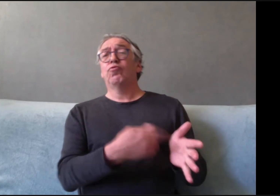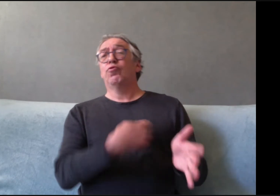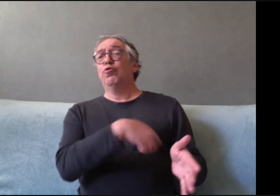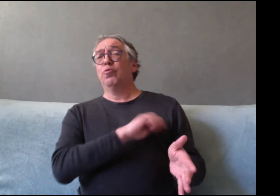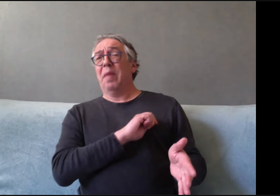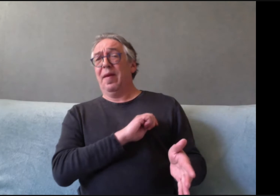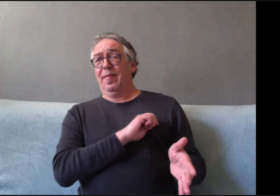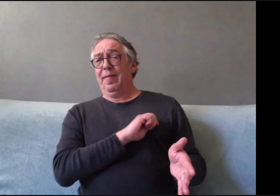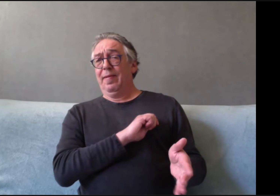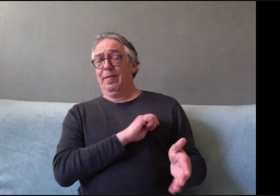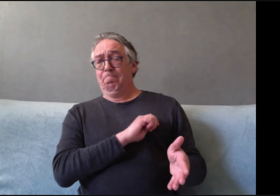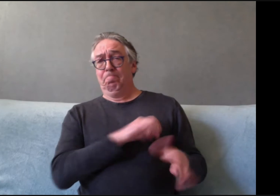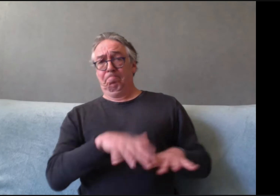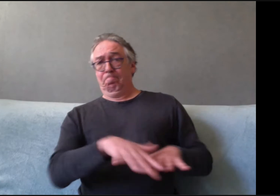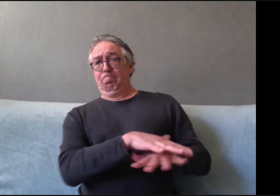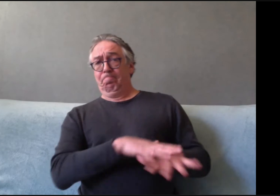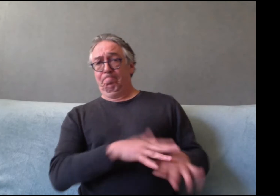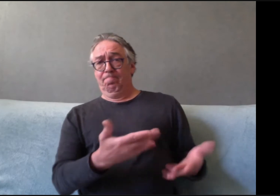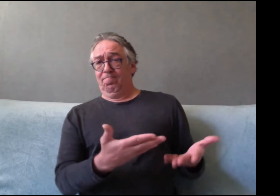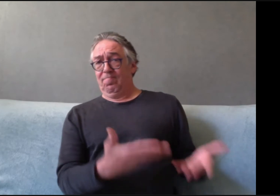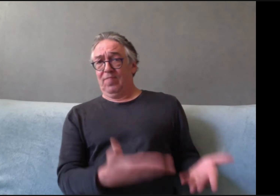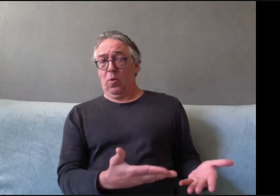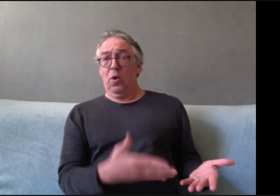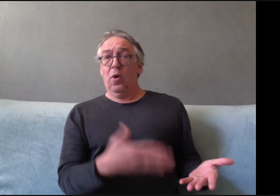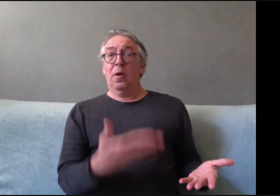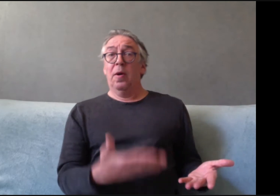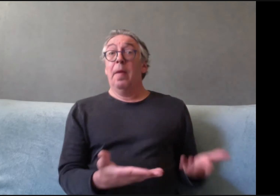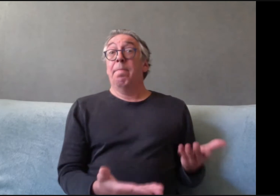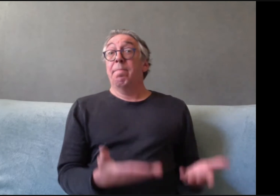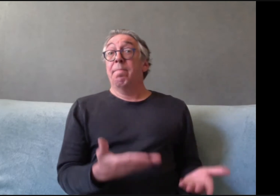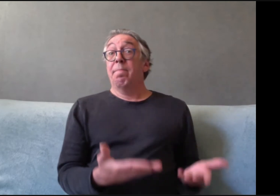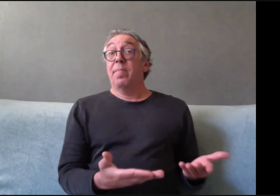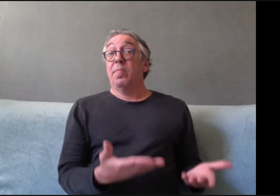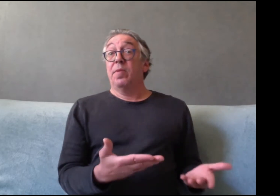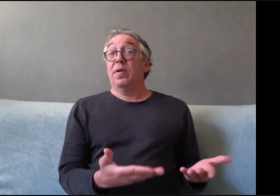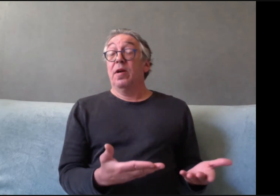also our Spanish member, maybe we can hear from Ana to compliment.